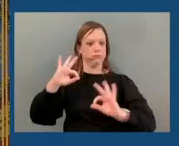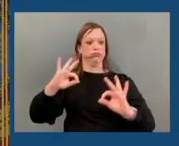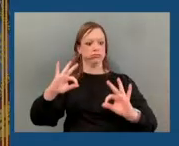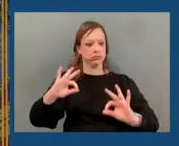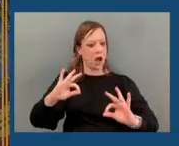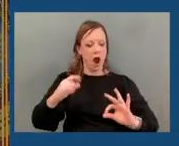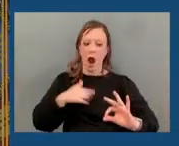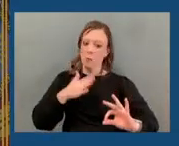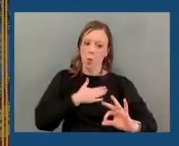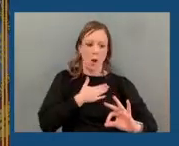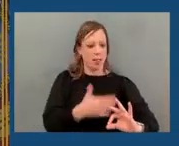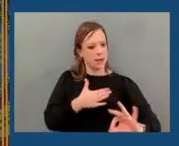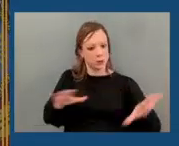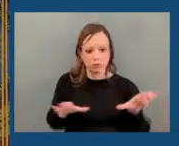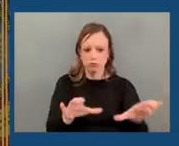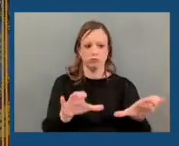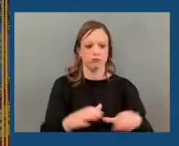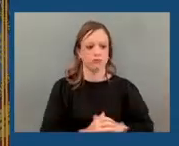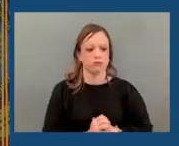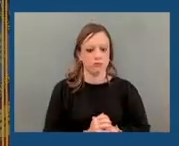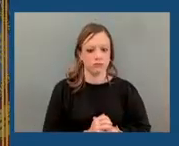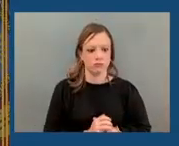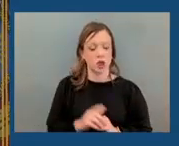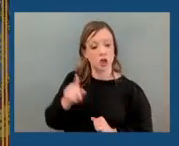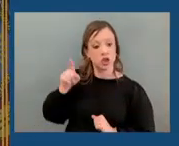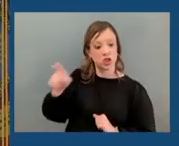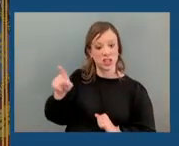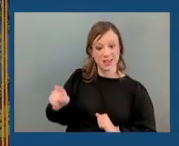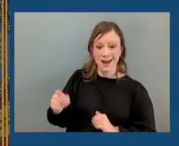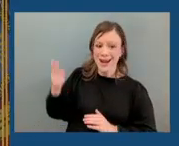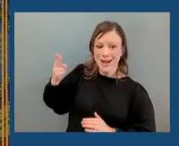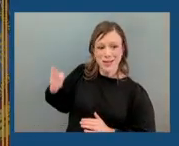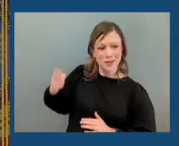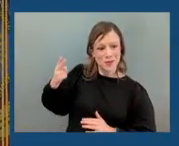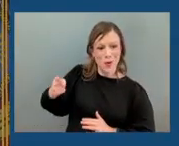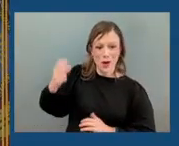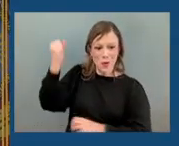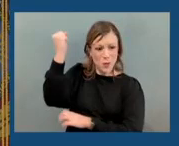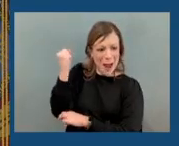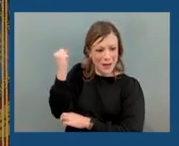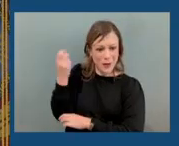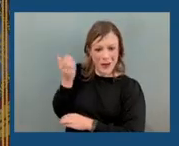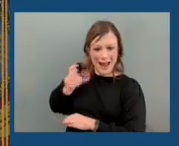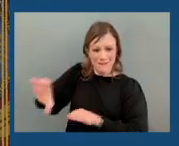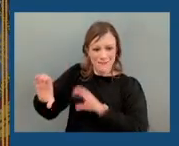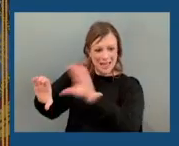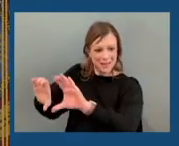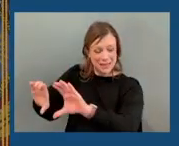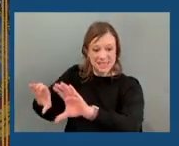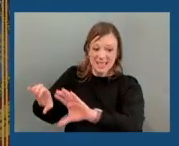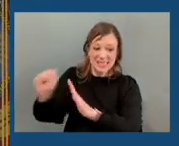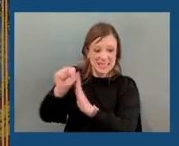She's made historic investments in the state police as a result of having more tools to fight crime more than ever before.